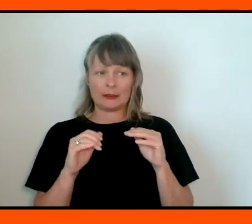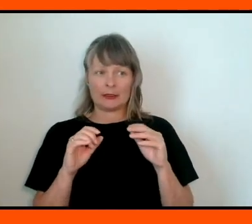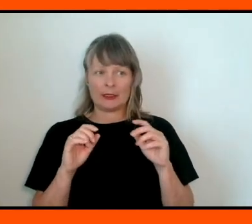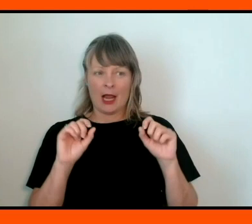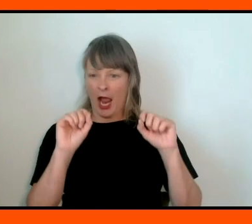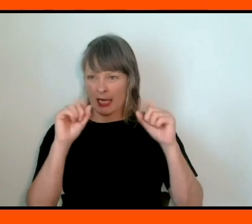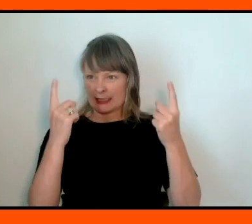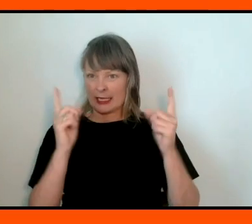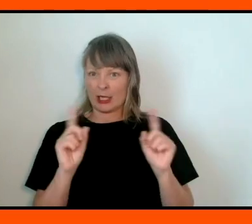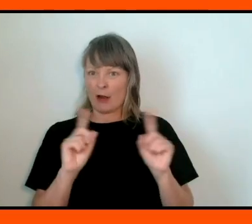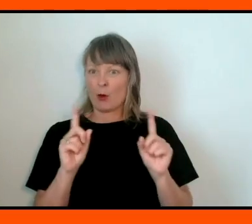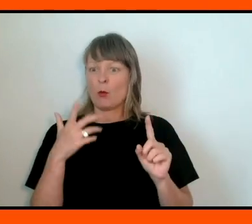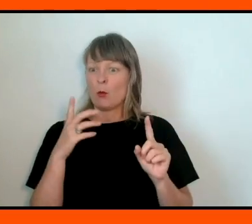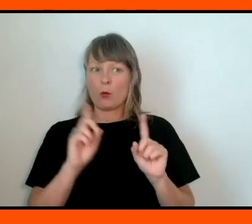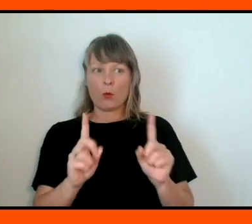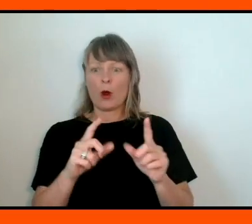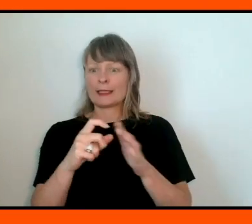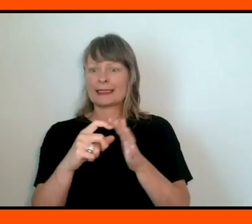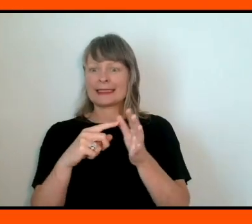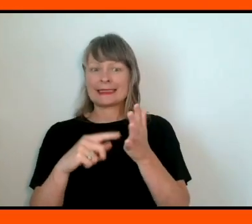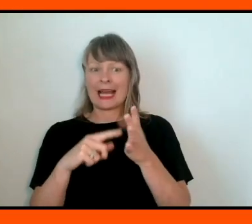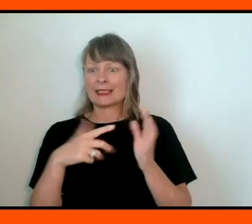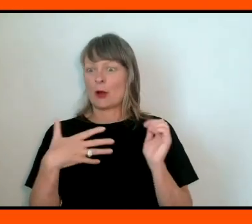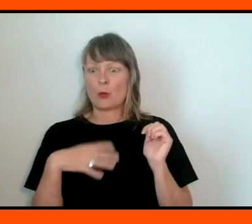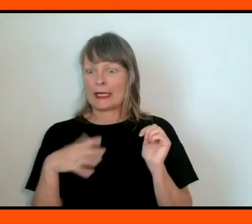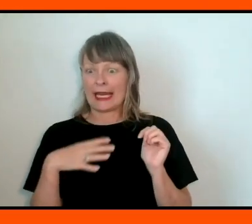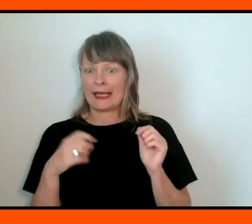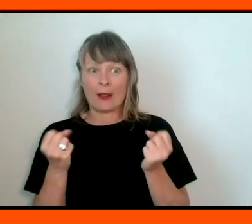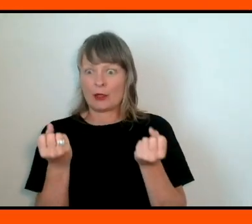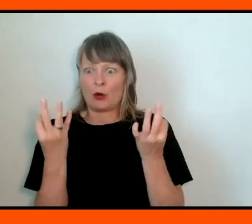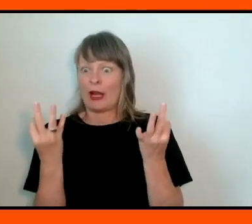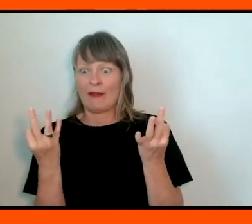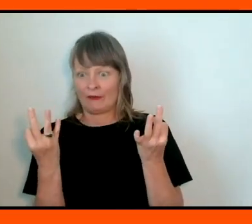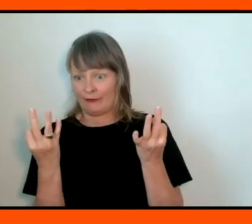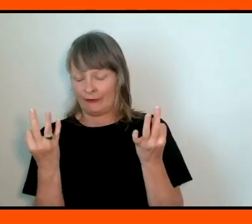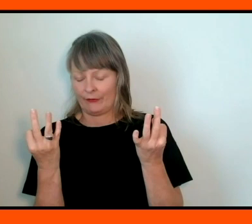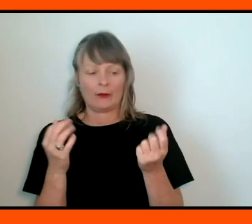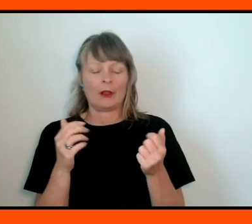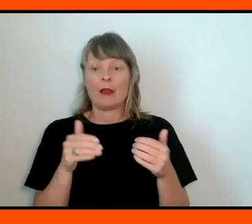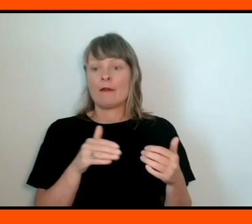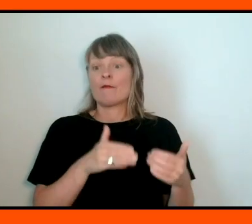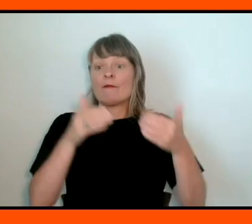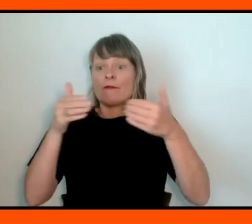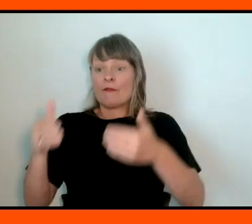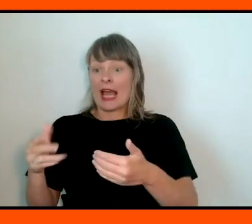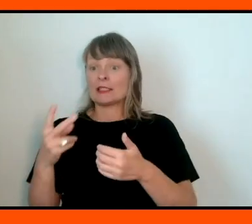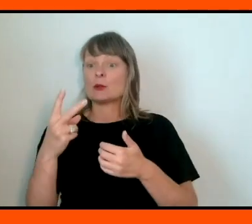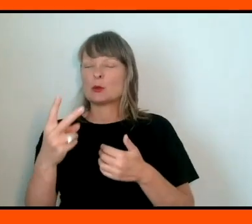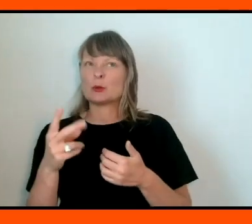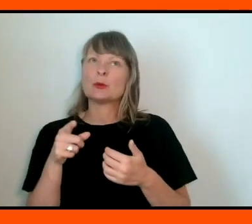needs that are currently out there and then phase 2 is more about us